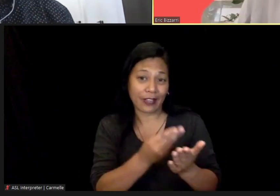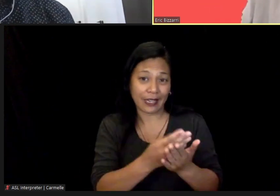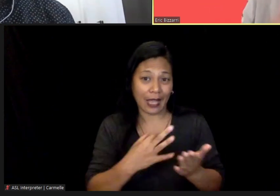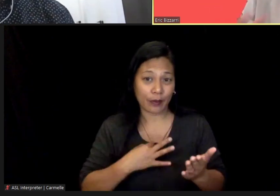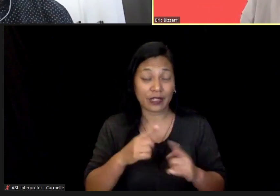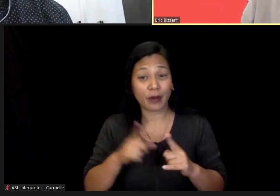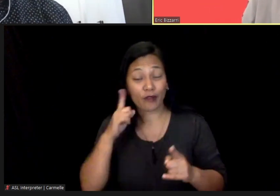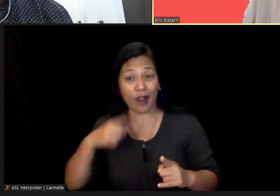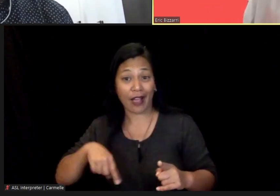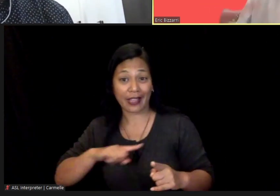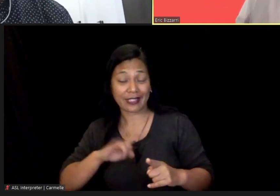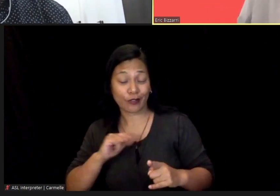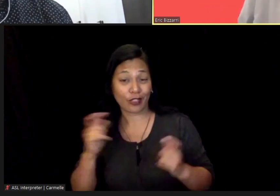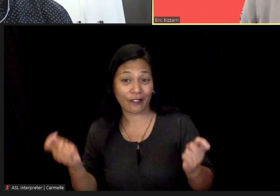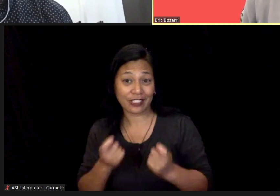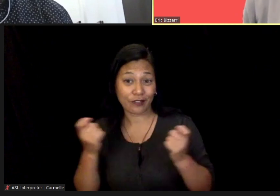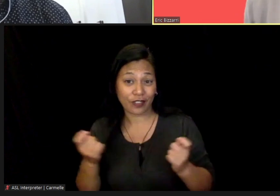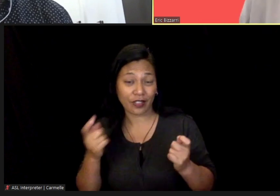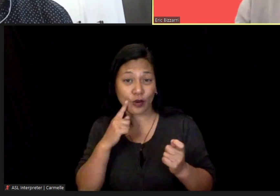say our festival that, that screens, short films.